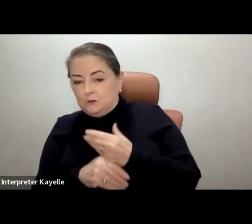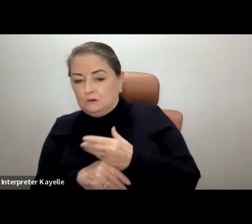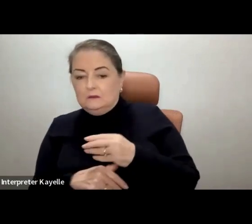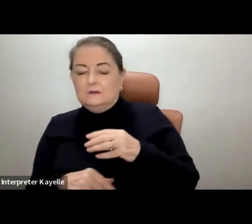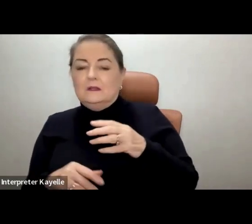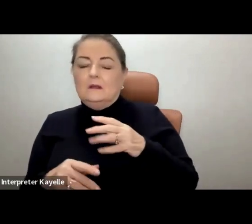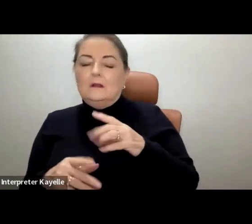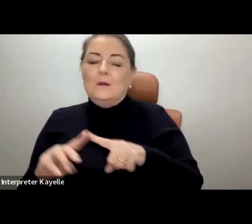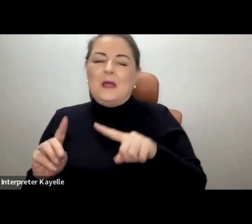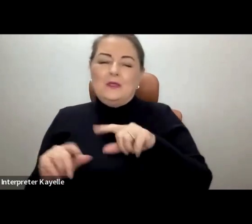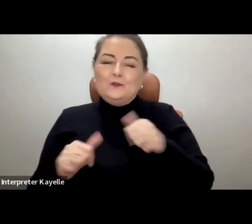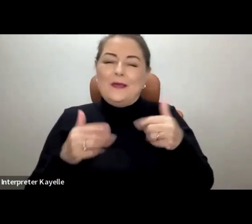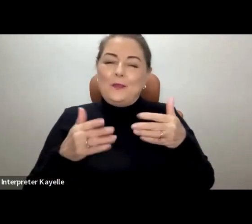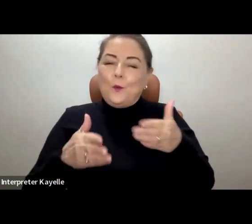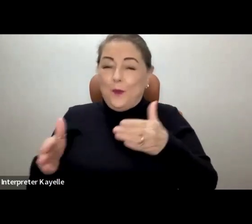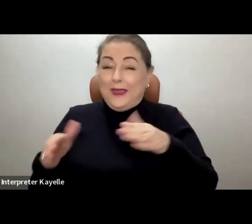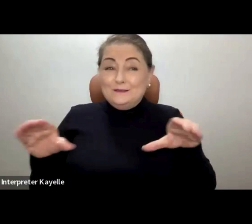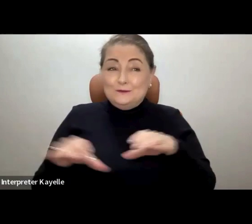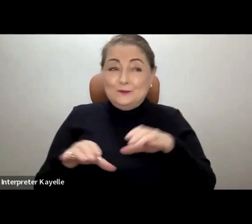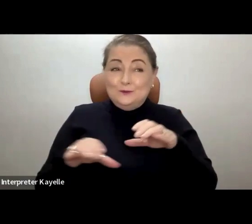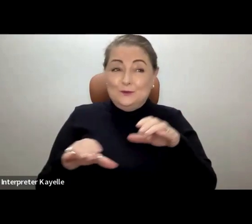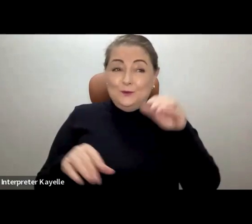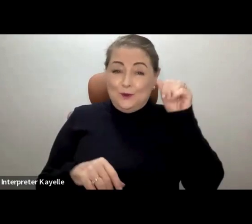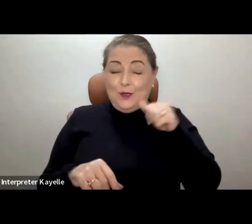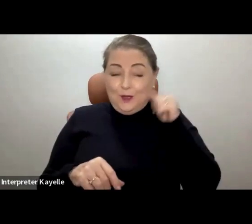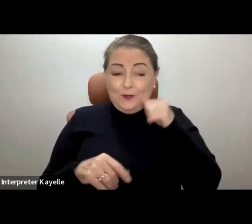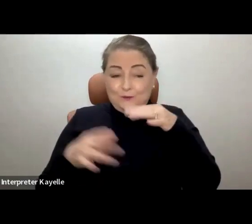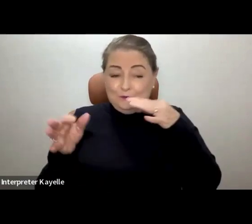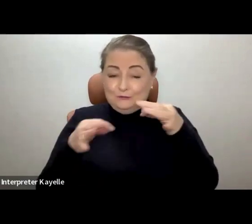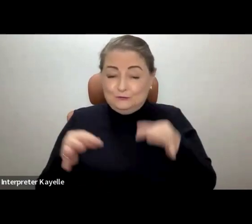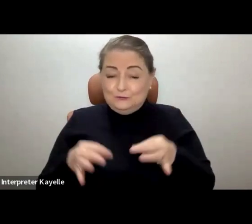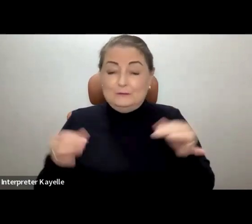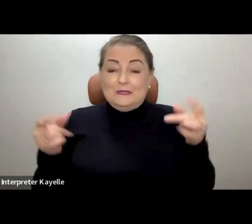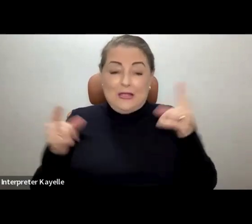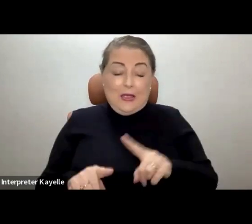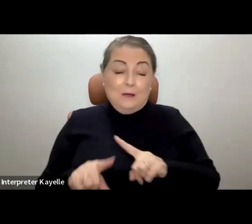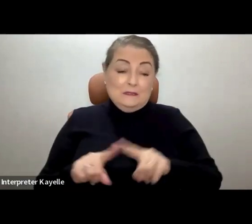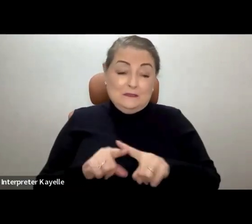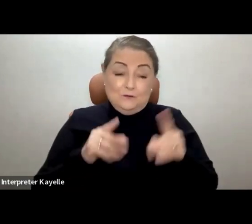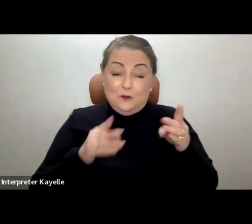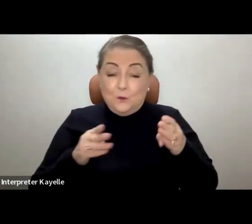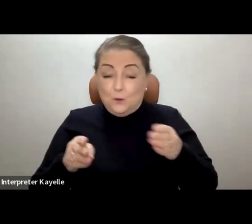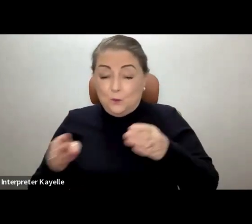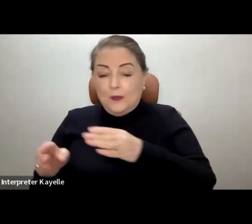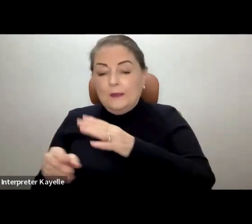there's other ways of doing audio description. And that's something that happens in different ways. And, and I